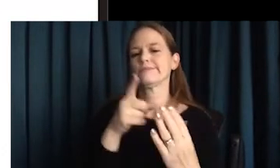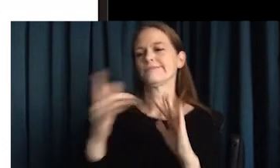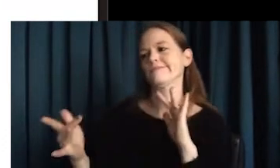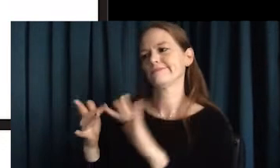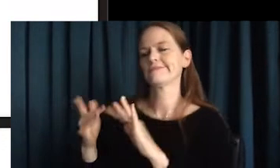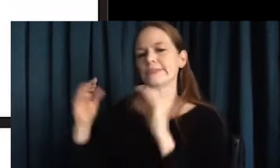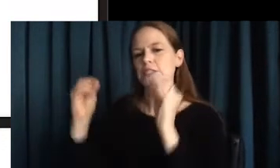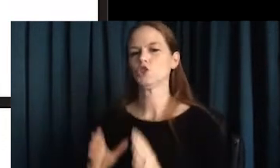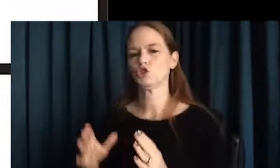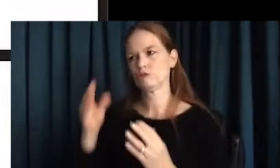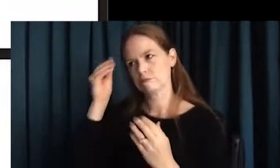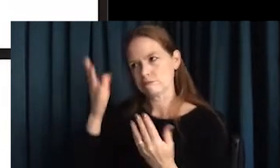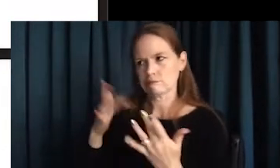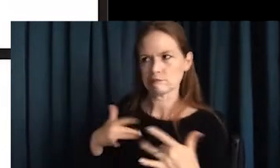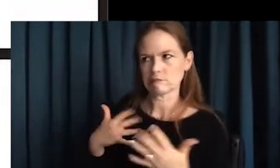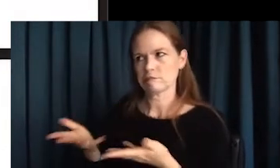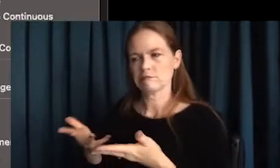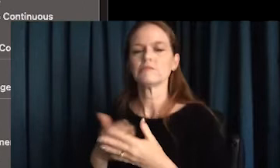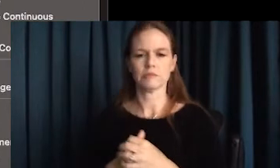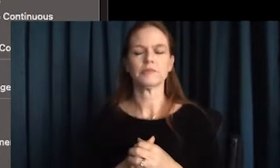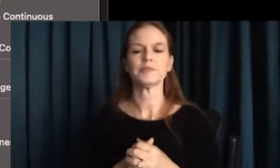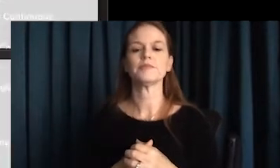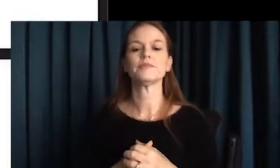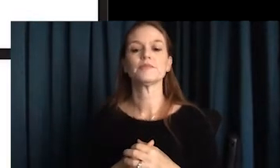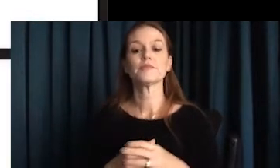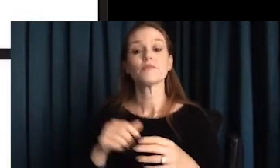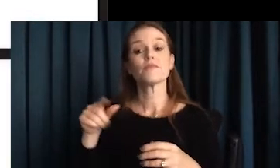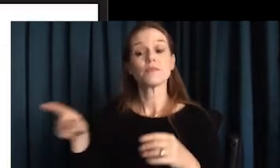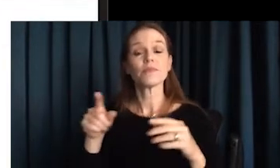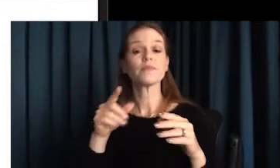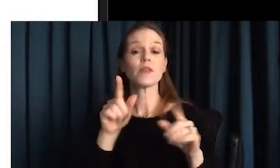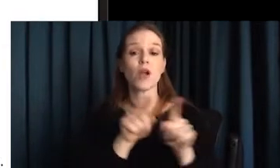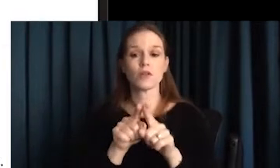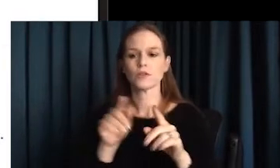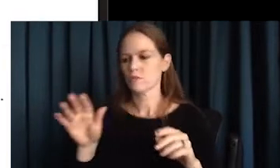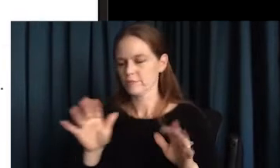as quickly as possible. He shares some information here about lab safety.